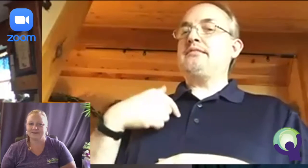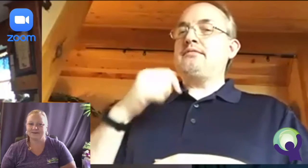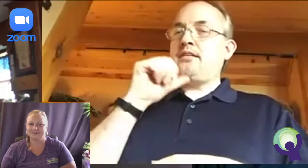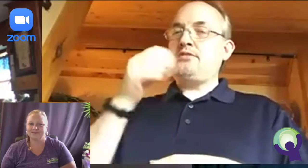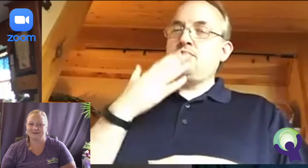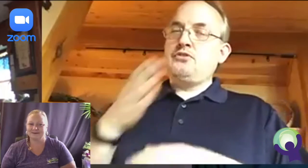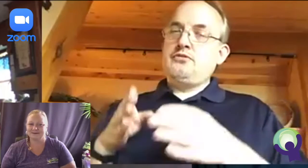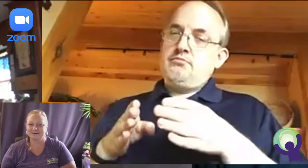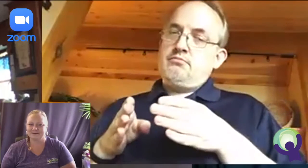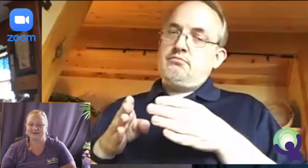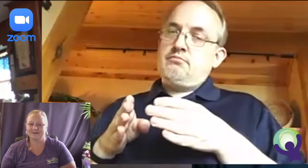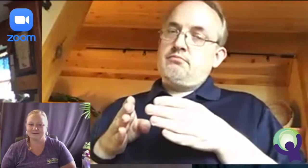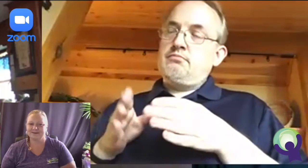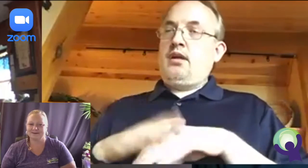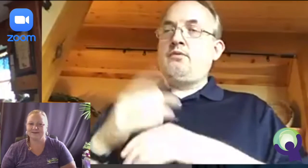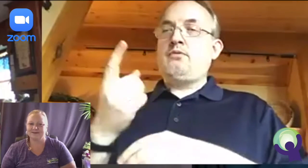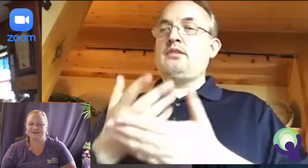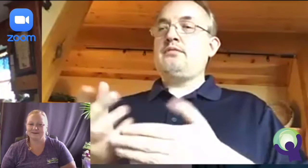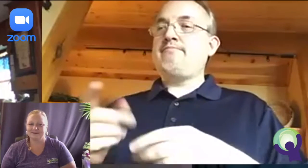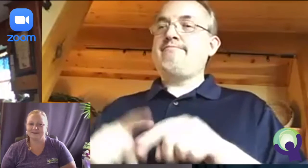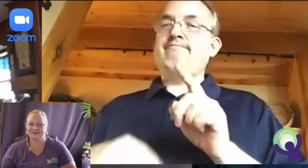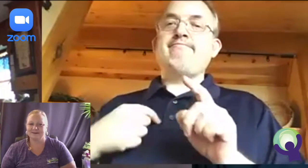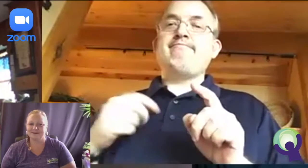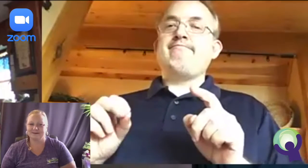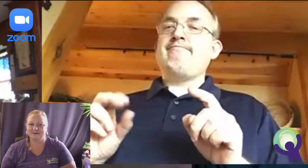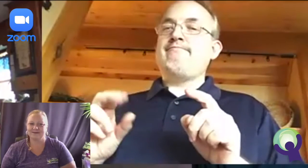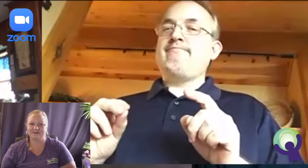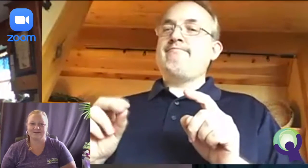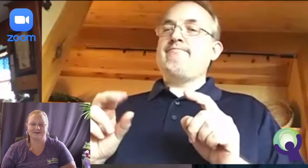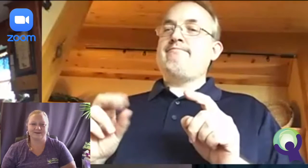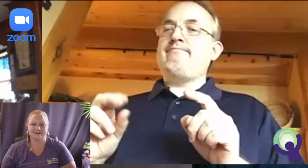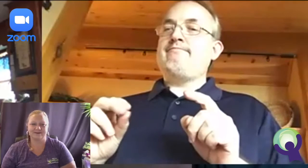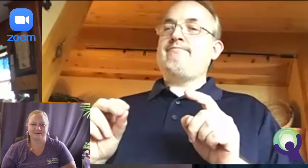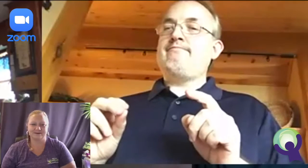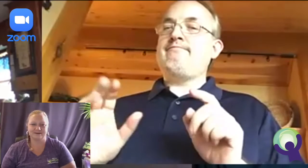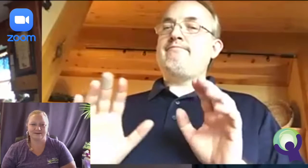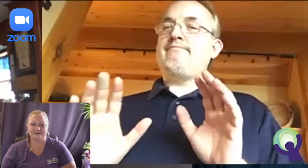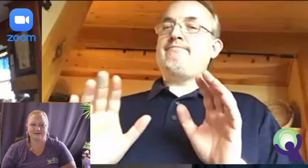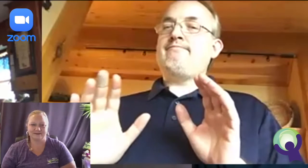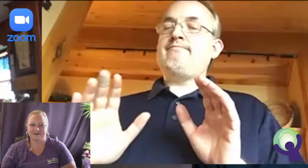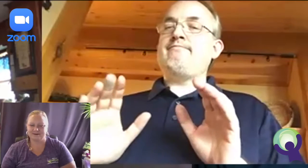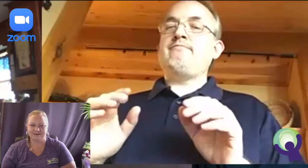was honest I would say you know it's not a good strategy for me. I wouldn't be able to do that